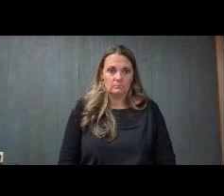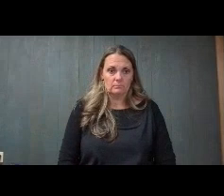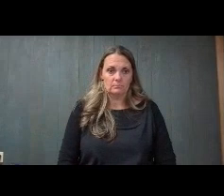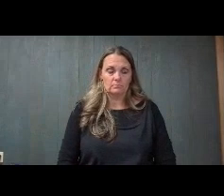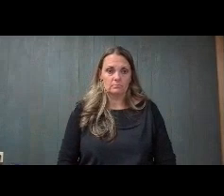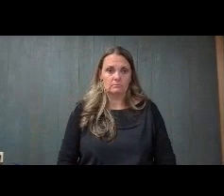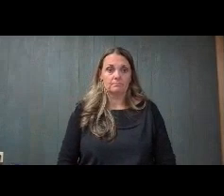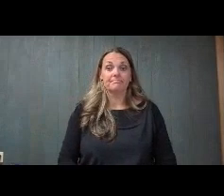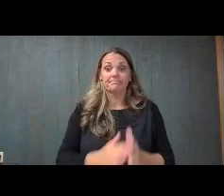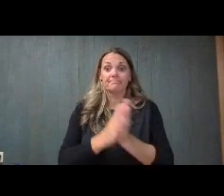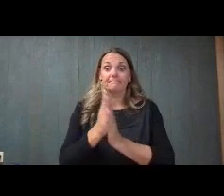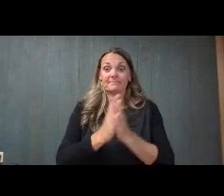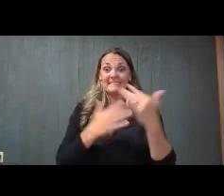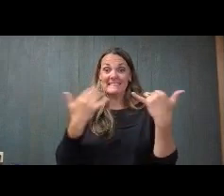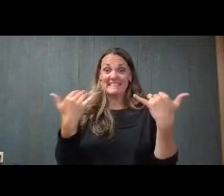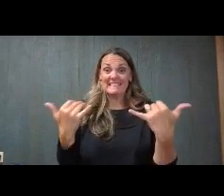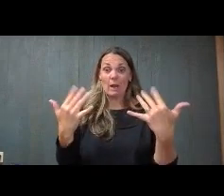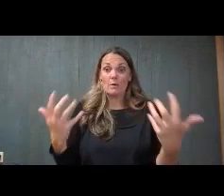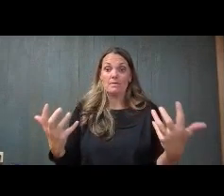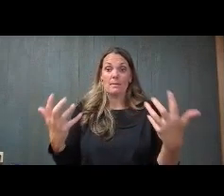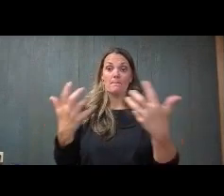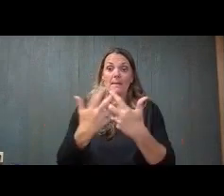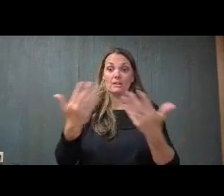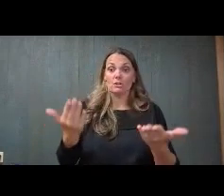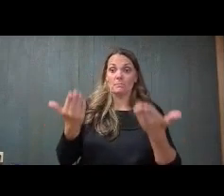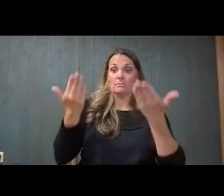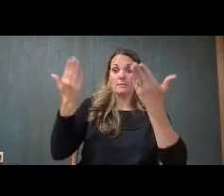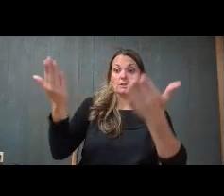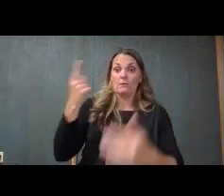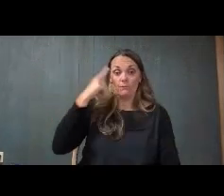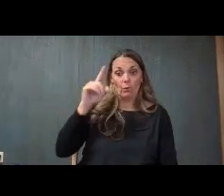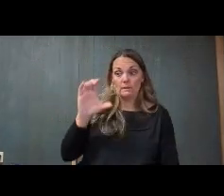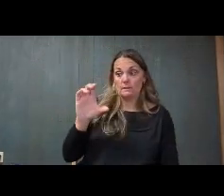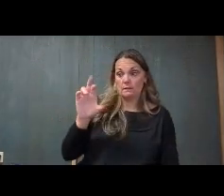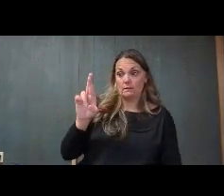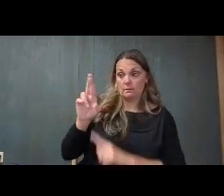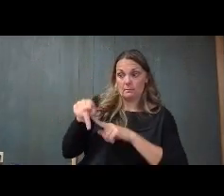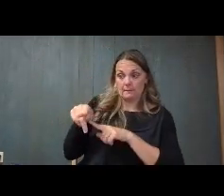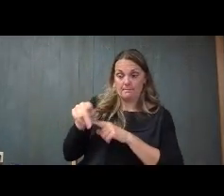Let's review the match submission of the CRP. So awarded